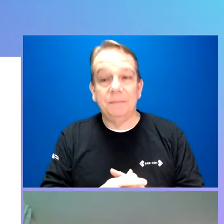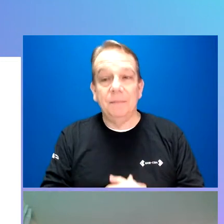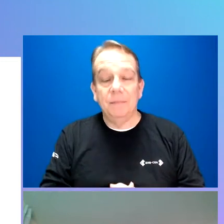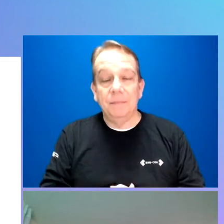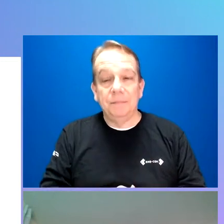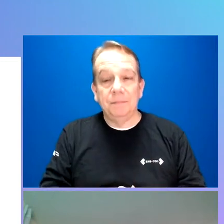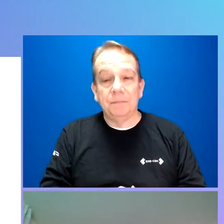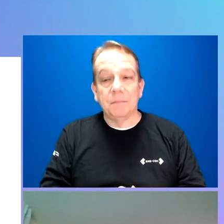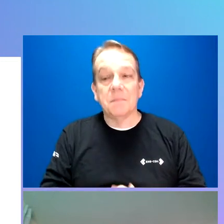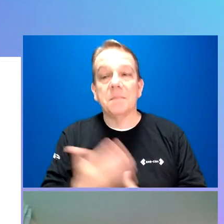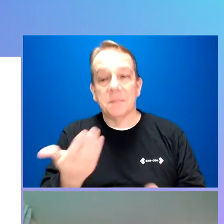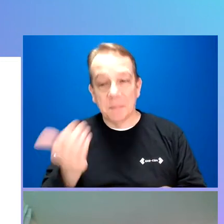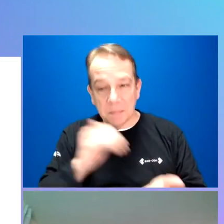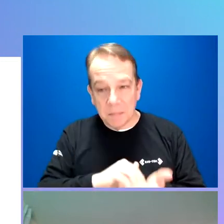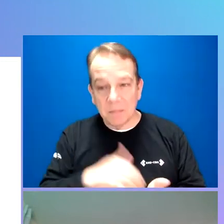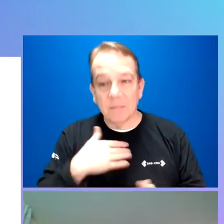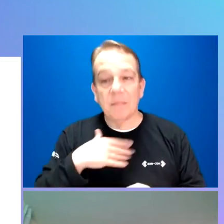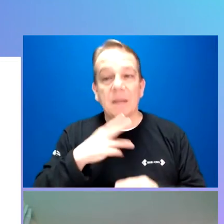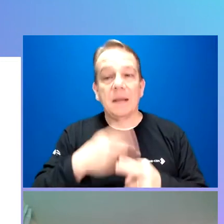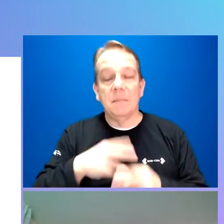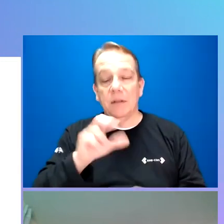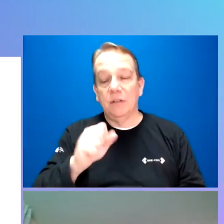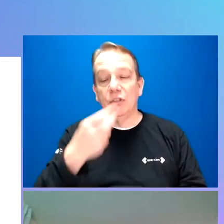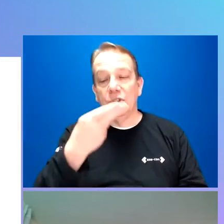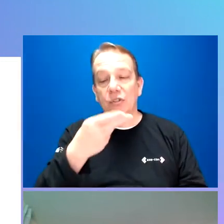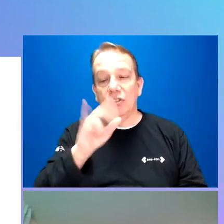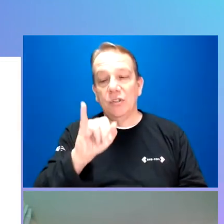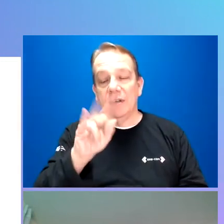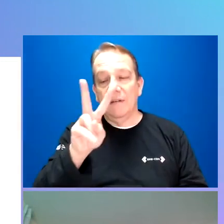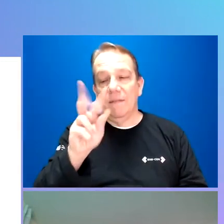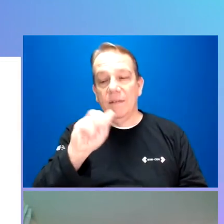name is Shivaji Kumar and my I